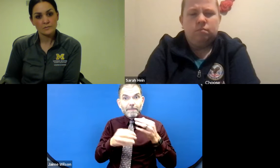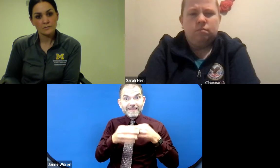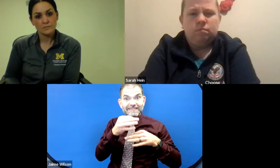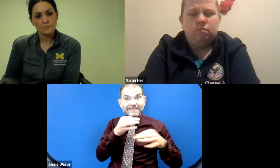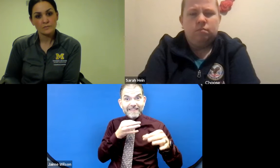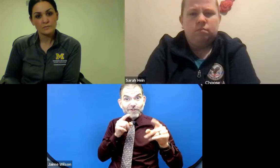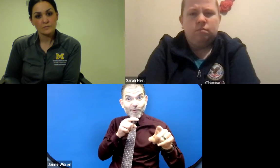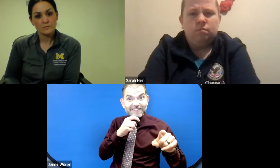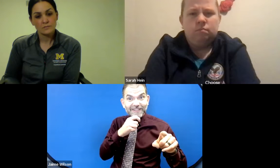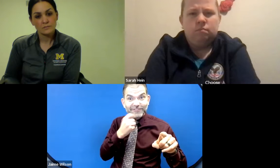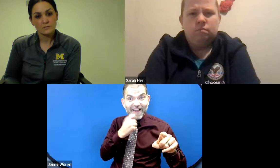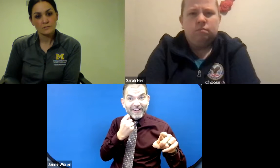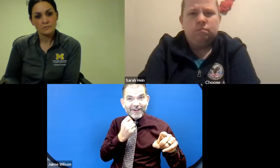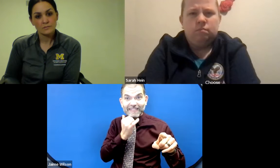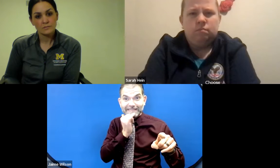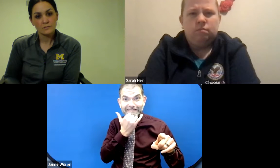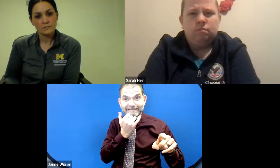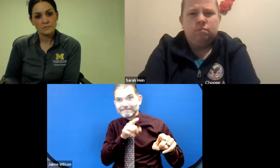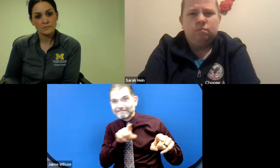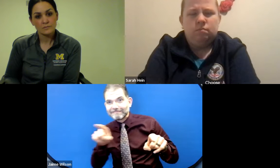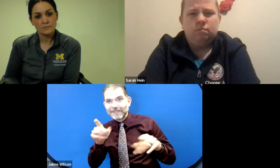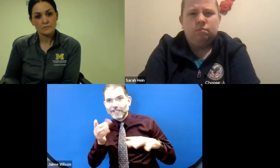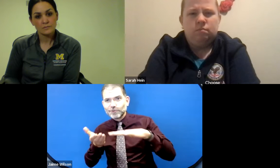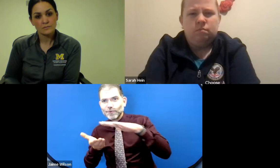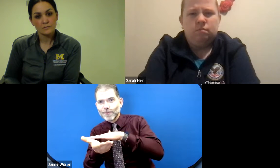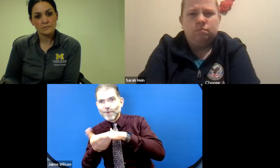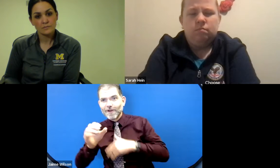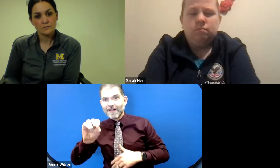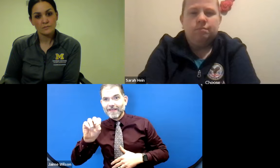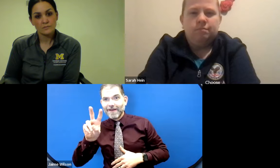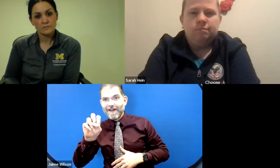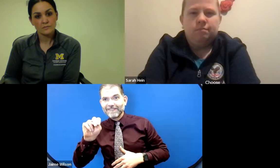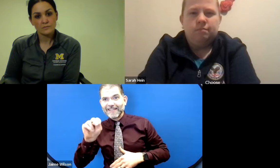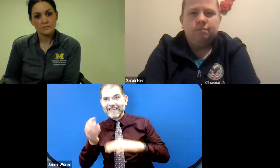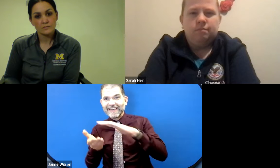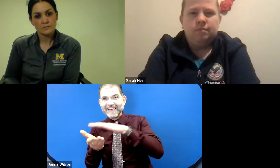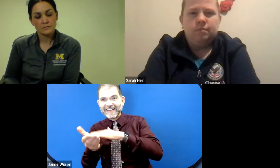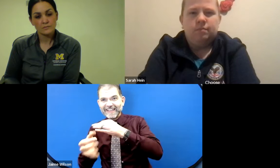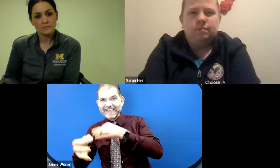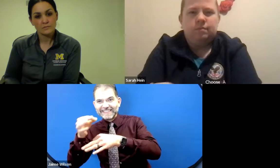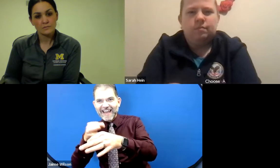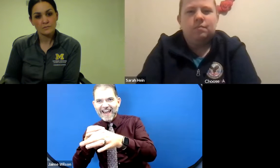ASL Interpreter: and then they'll go to the dryer. But instead of looking in the dryer. ASL Interpreter: they look in the oven.